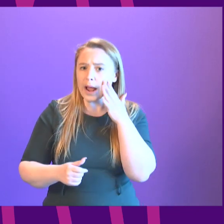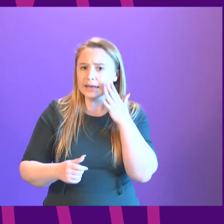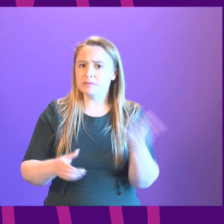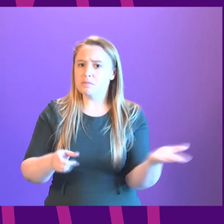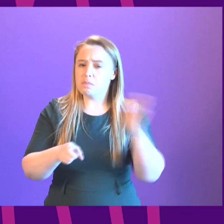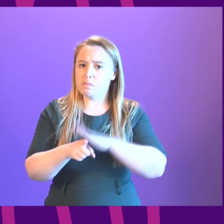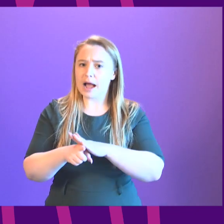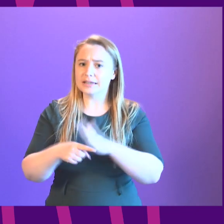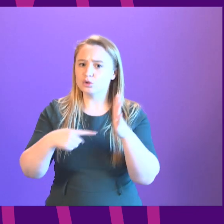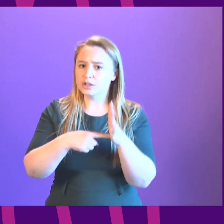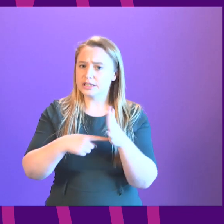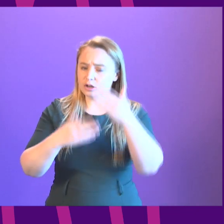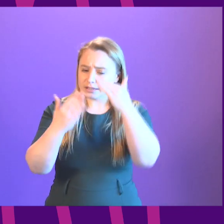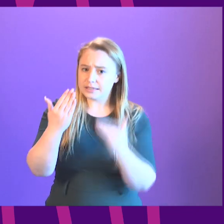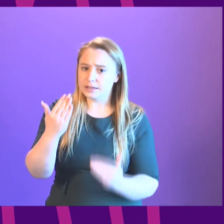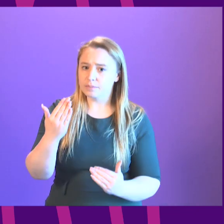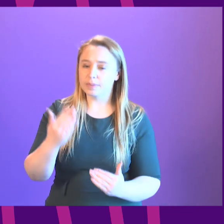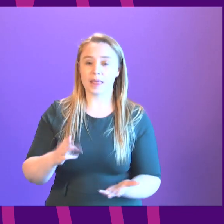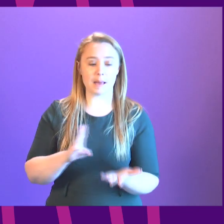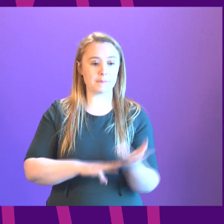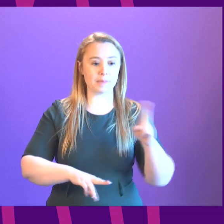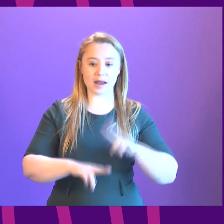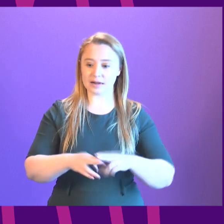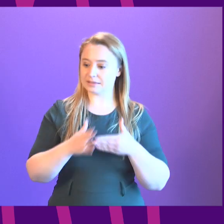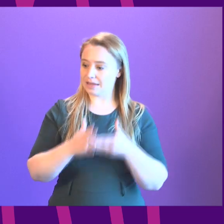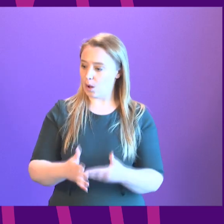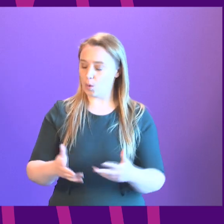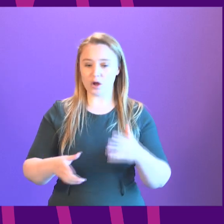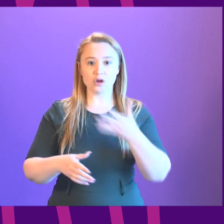Parents everywhere who are now scrambling to cancel Christmas plans and find ways to